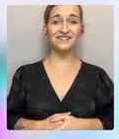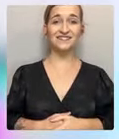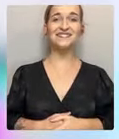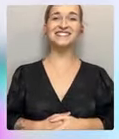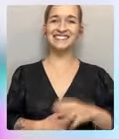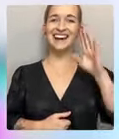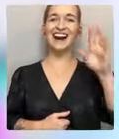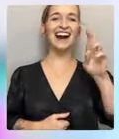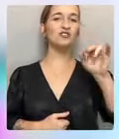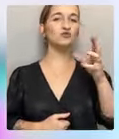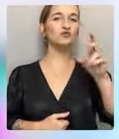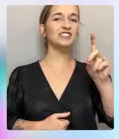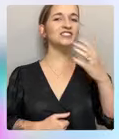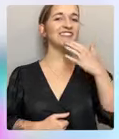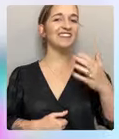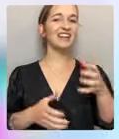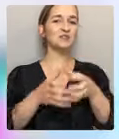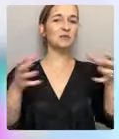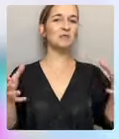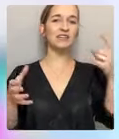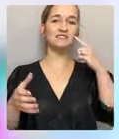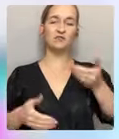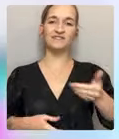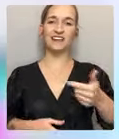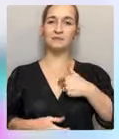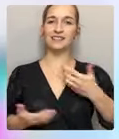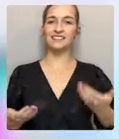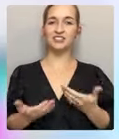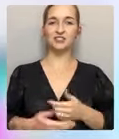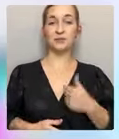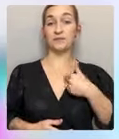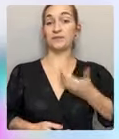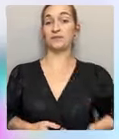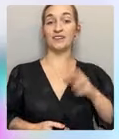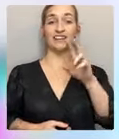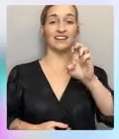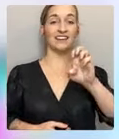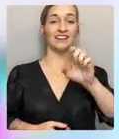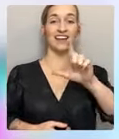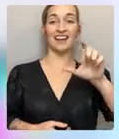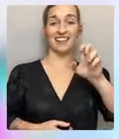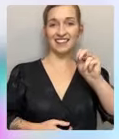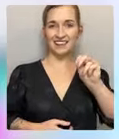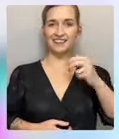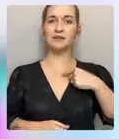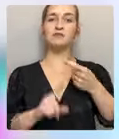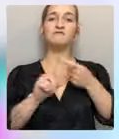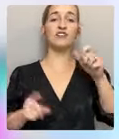Hi, Richard. Thank you very much for having me. My name is Ellen Utrecht.